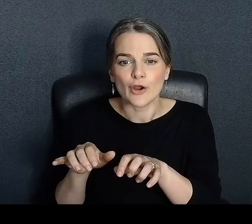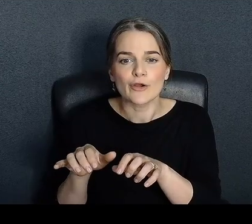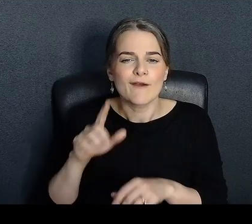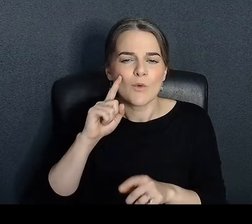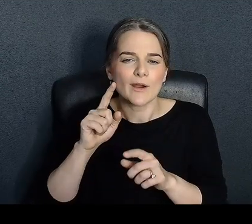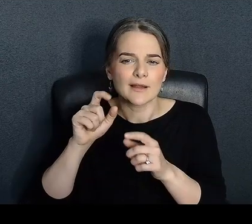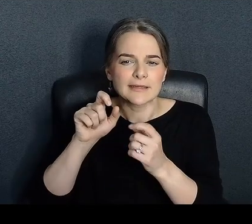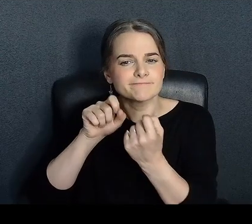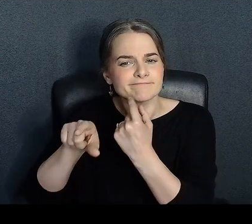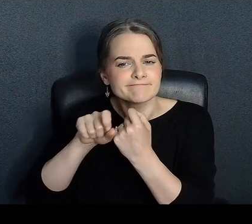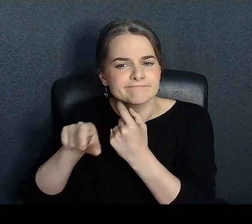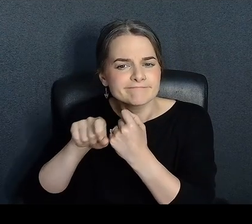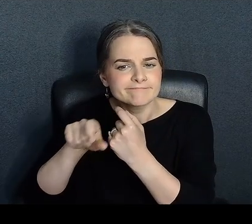by the communication assistant.